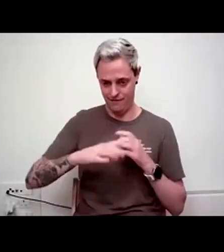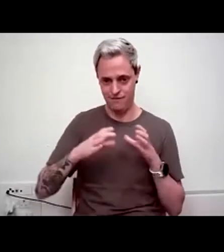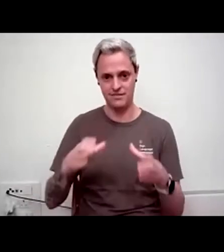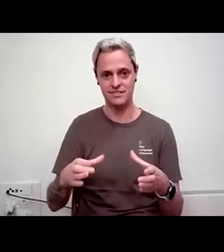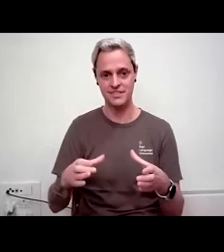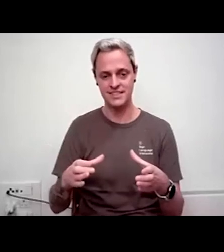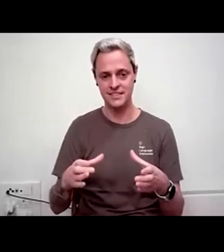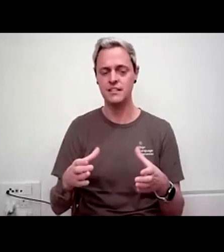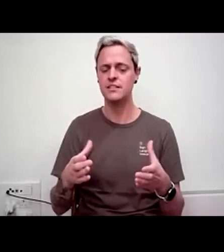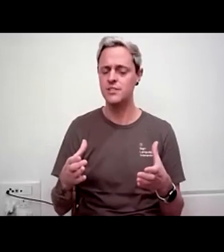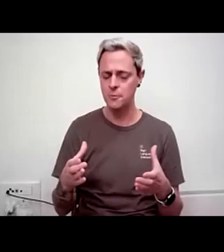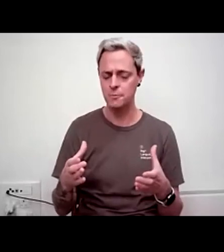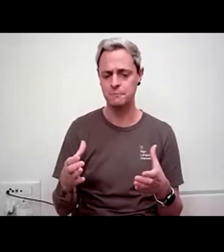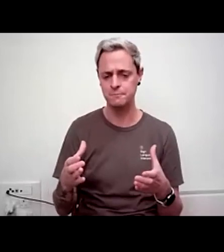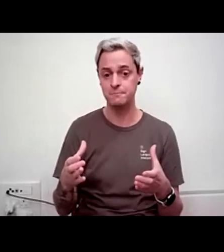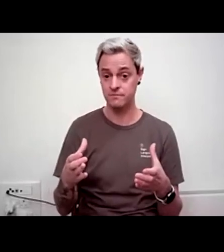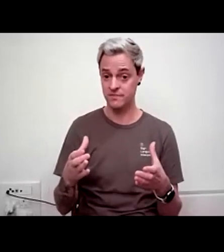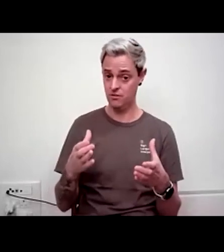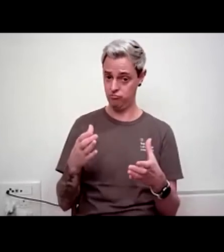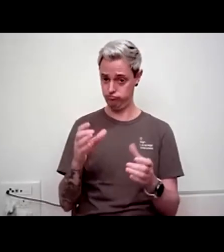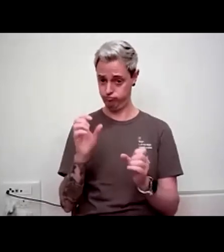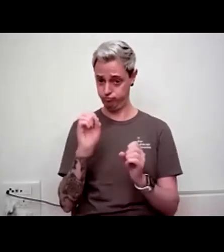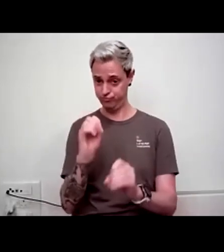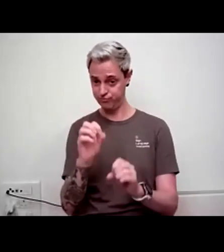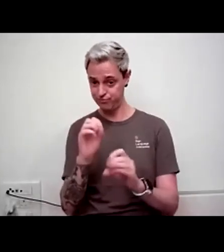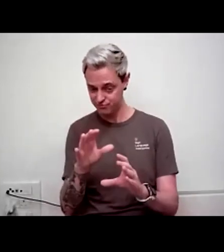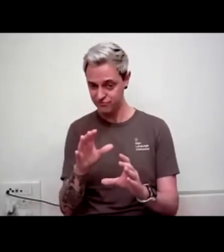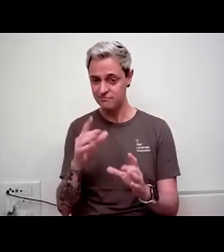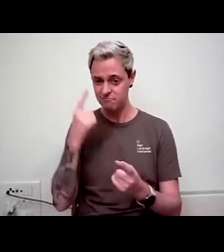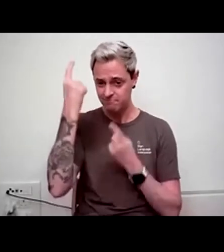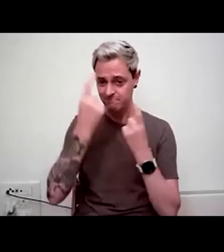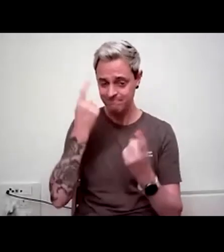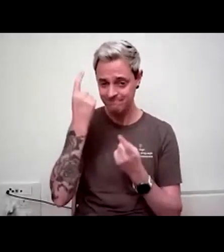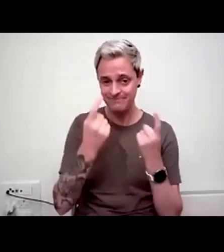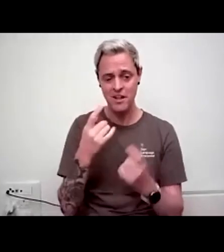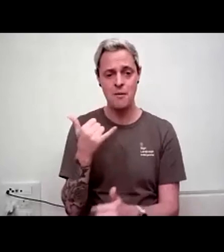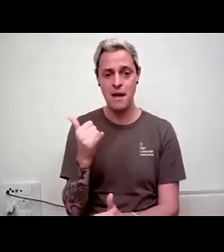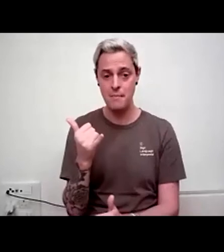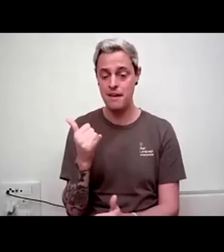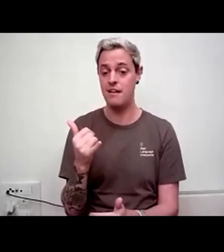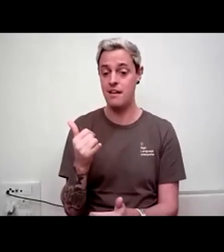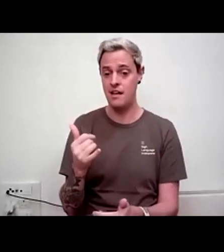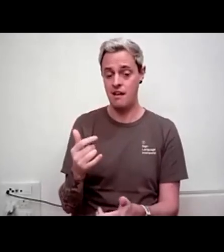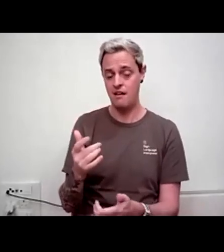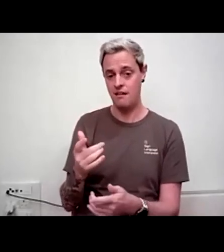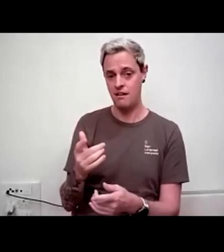So I want to consider in this paper, the chilling thought that it may be those from whom society expects the least,